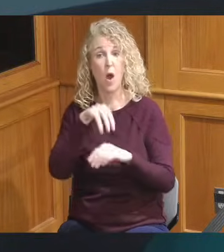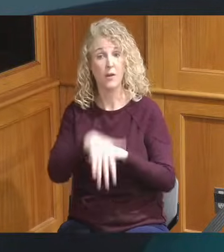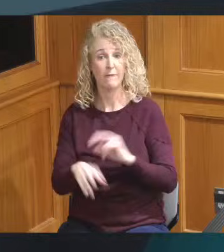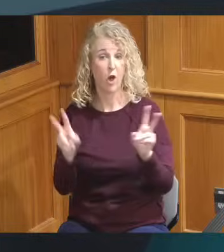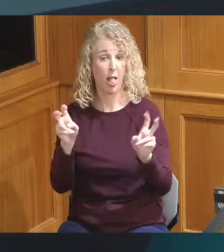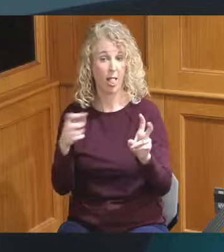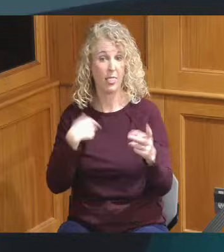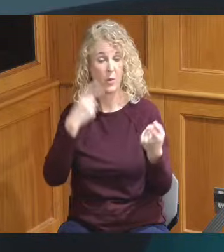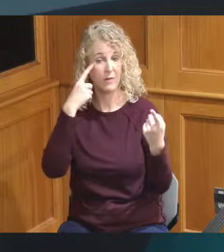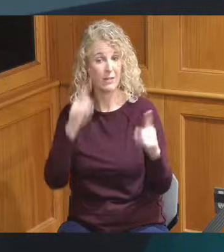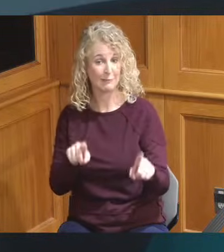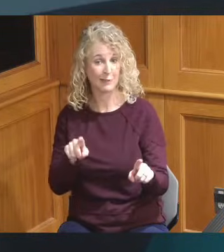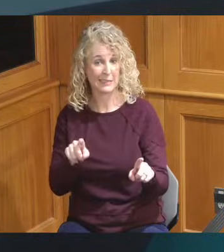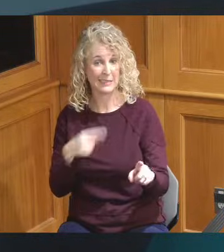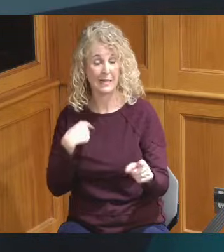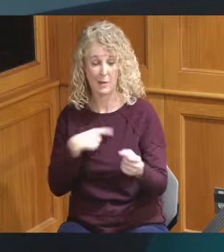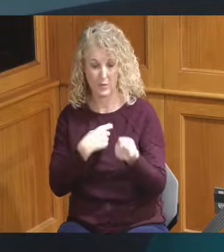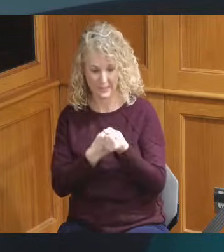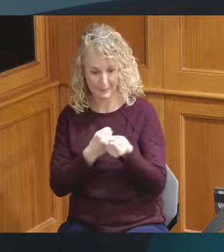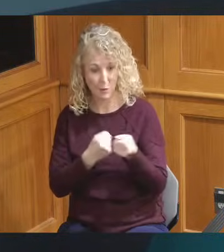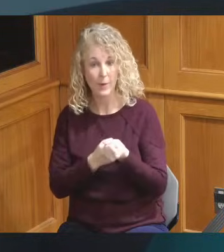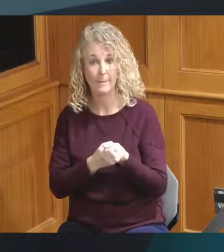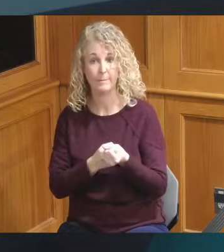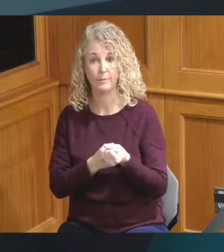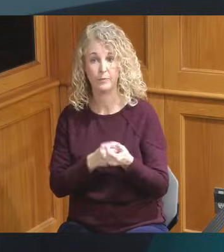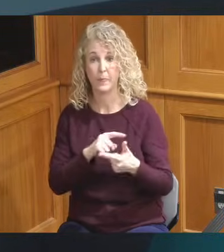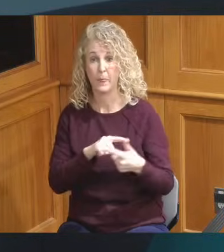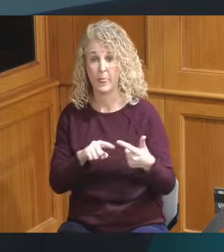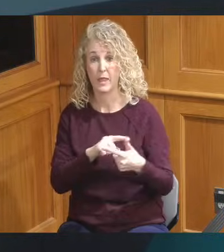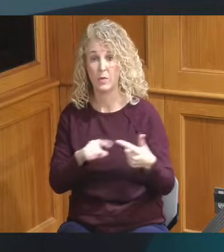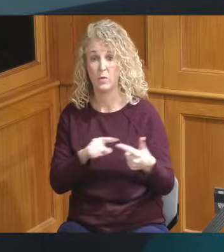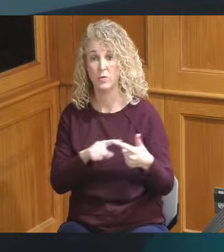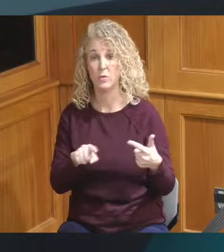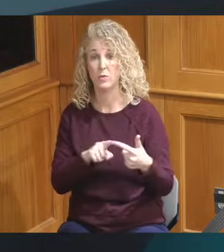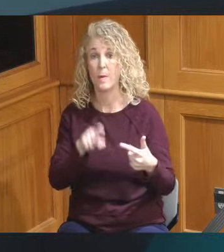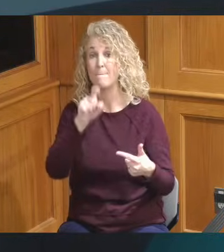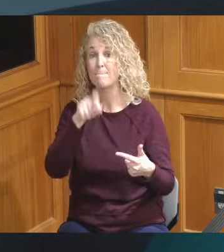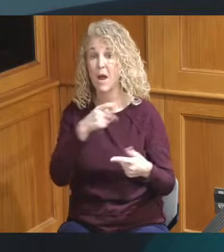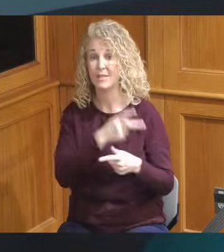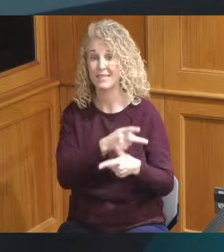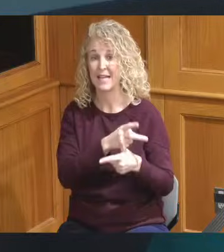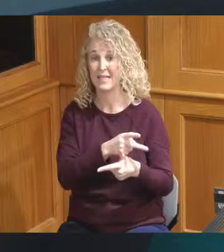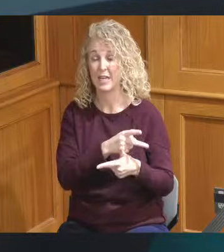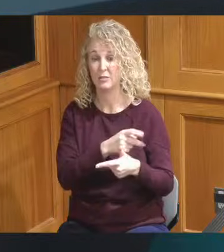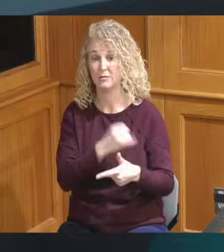agreed to that we supported that those have to be taken care of first. Now if those are taken care